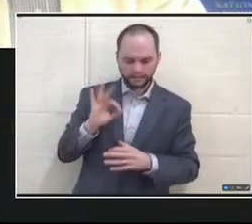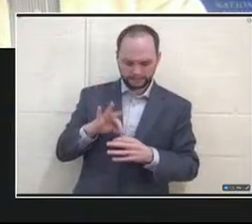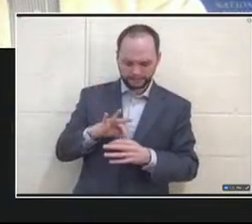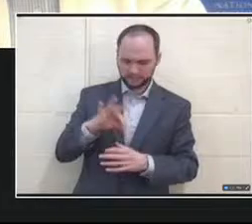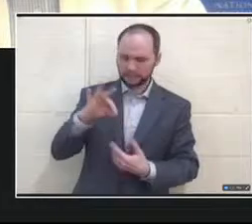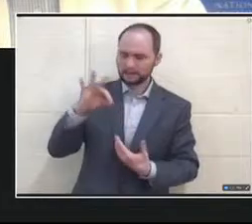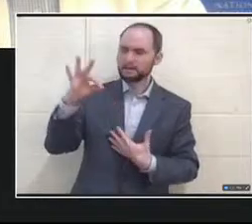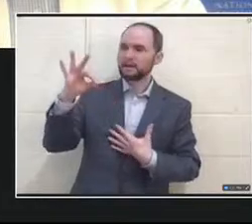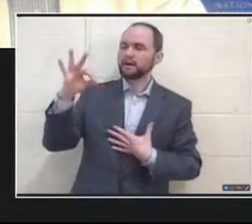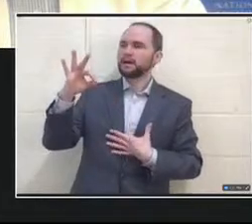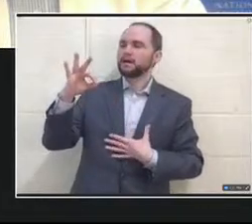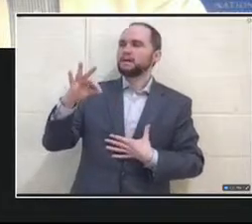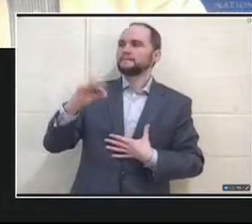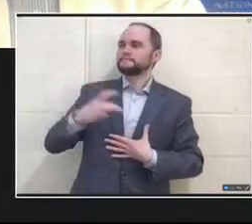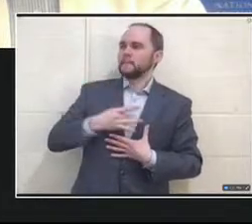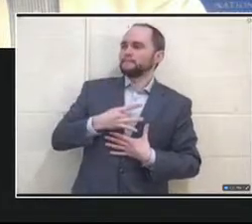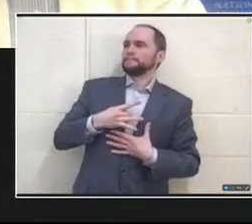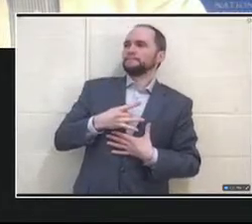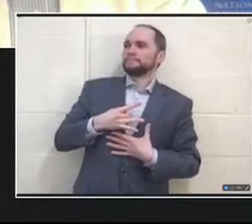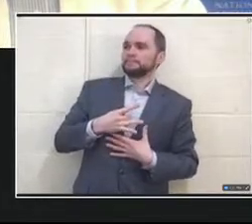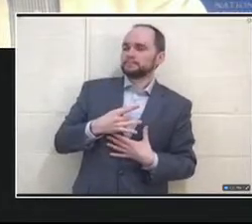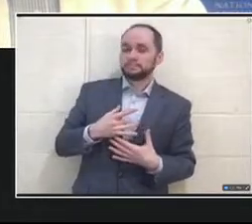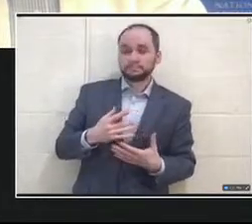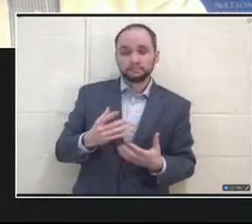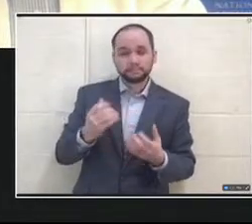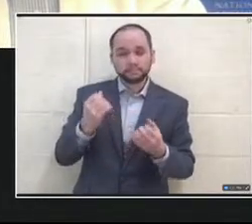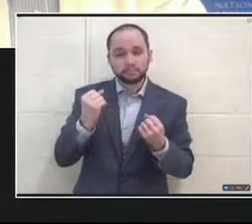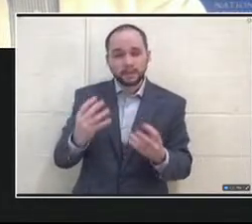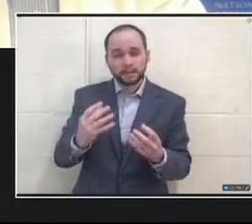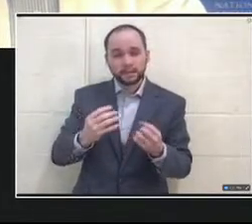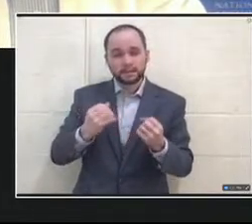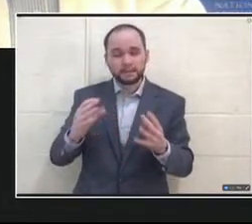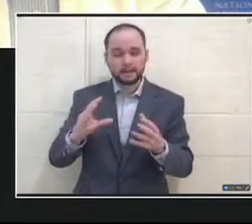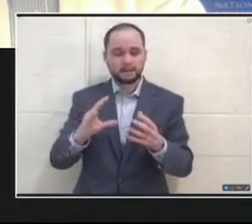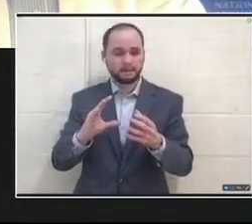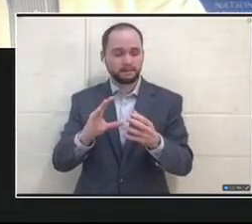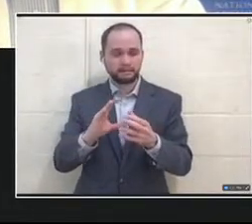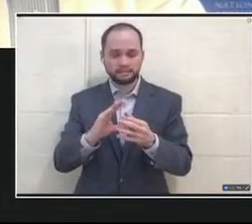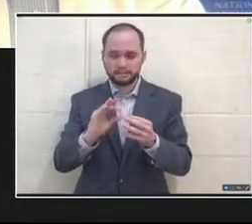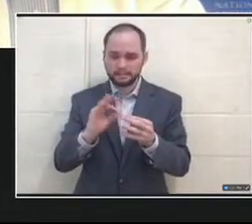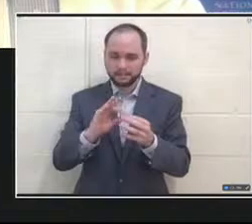I have received so many letters from across the country of people being appreciative,